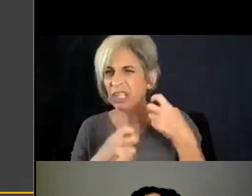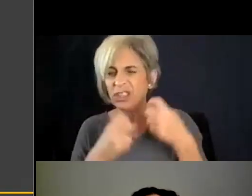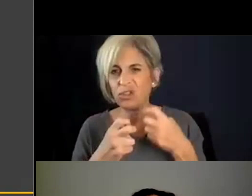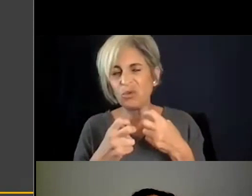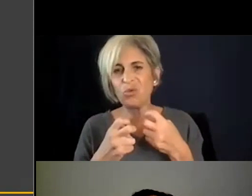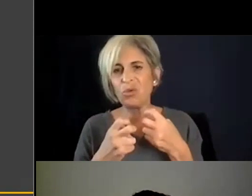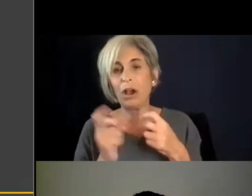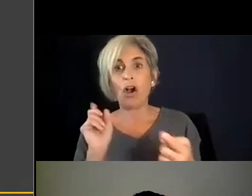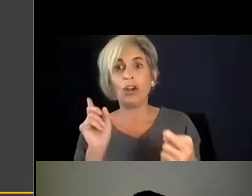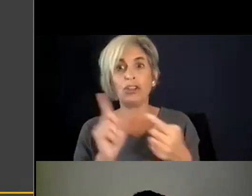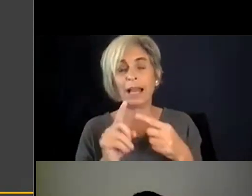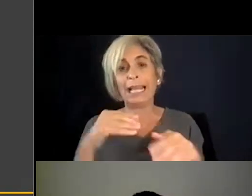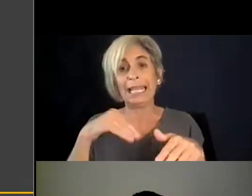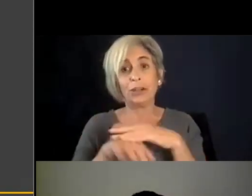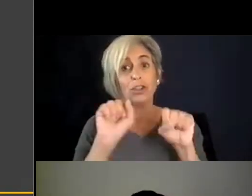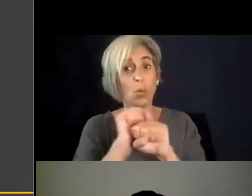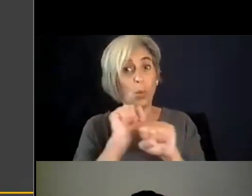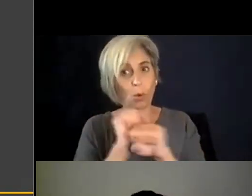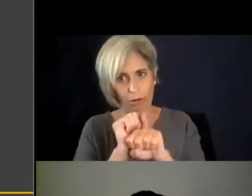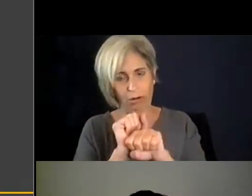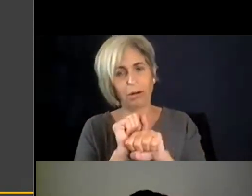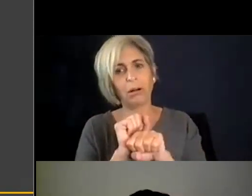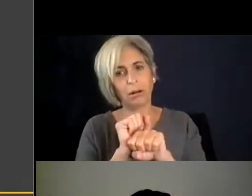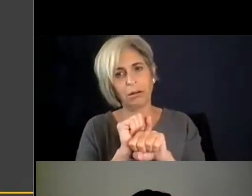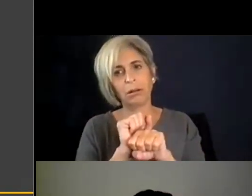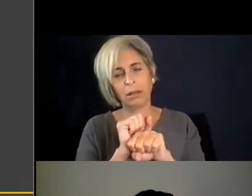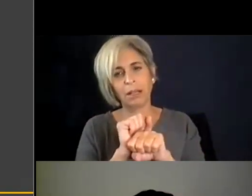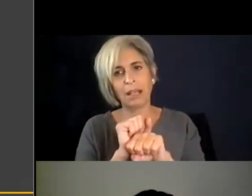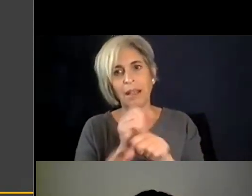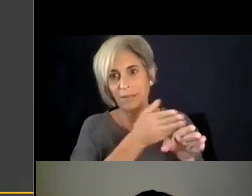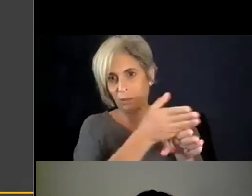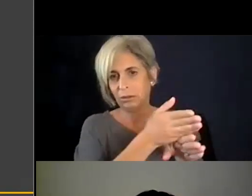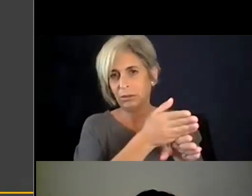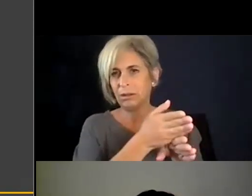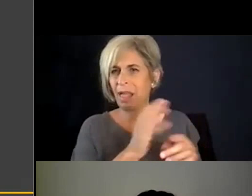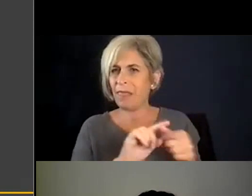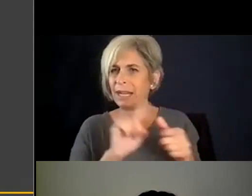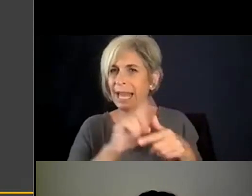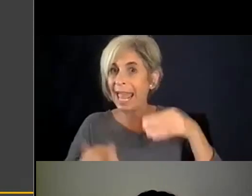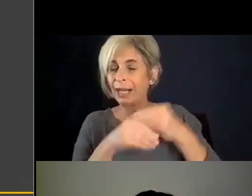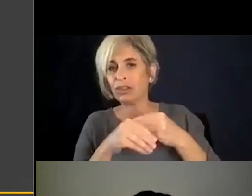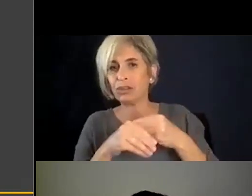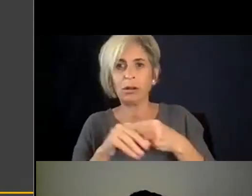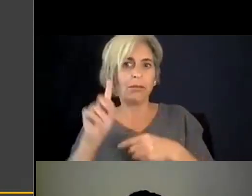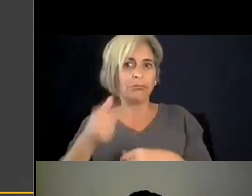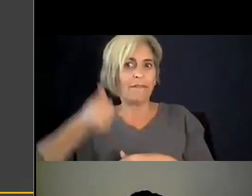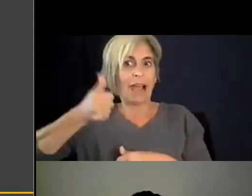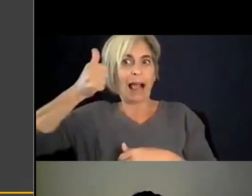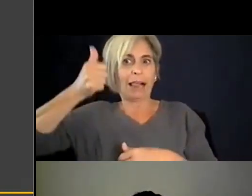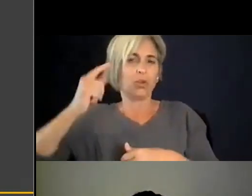about six years ago, when I started to notice I was using this extra volume button on my cell phone.